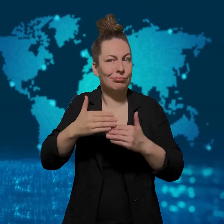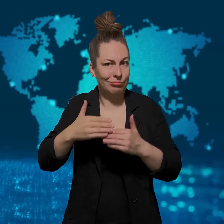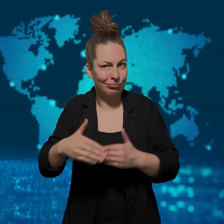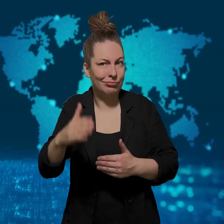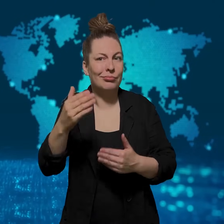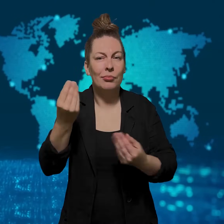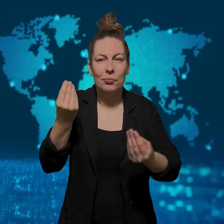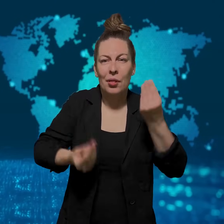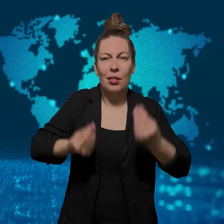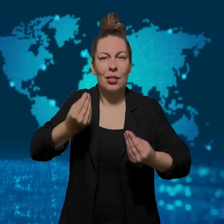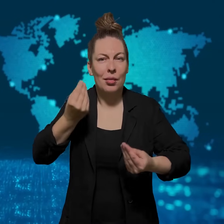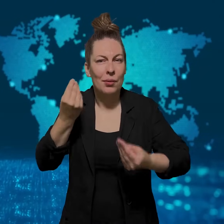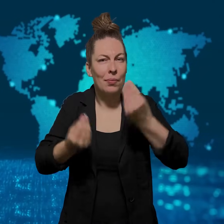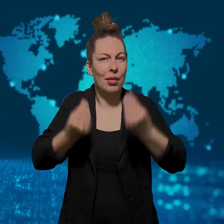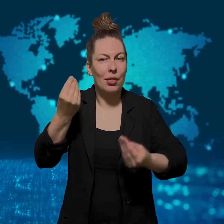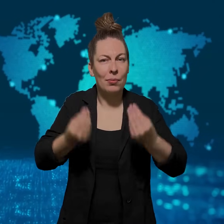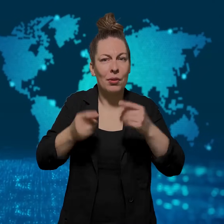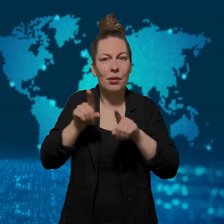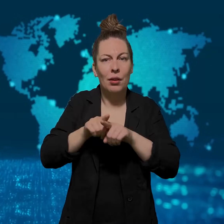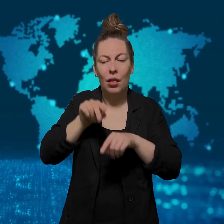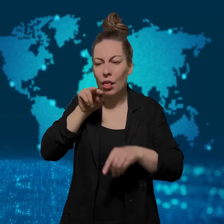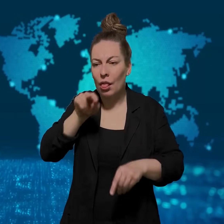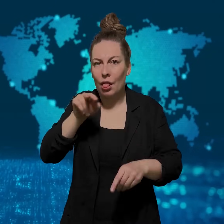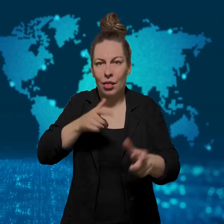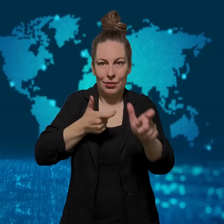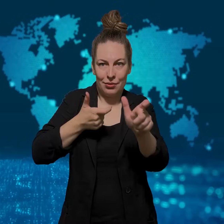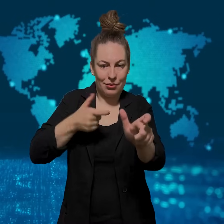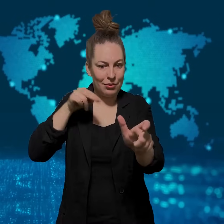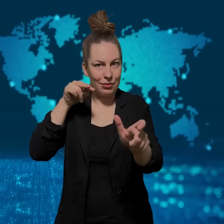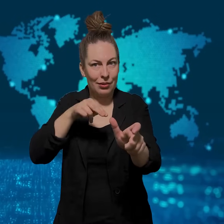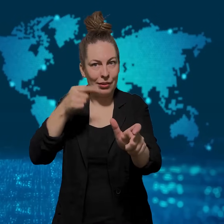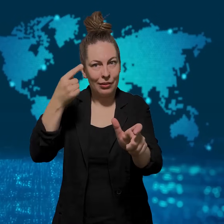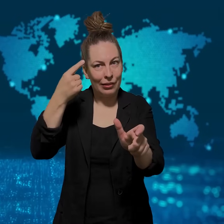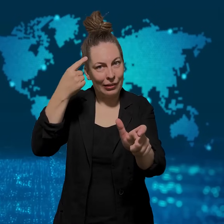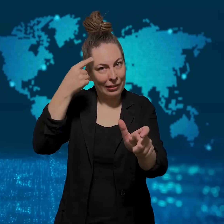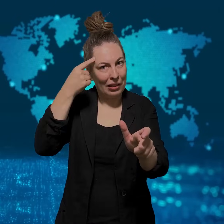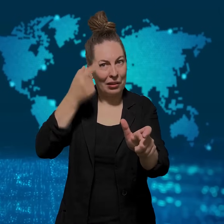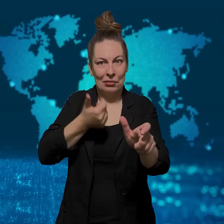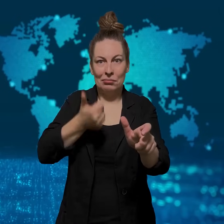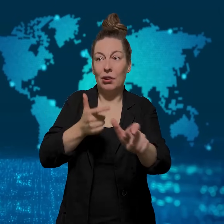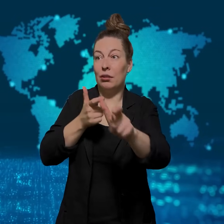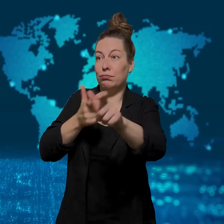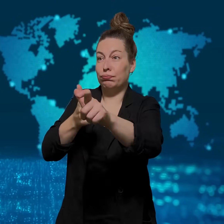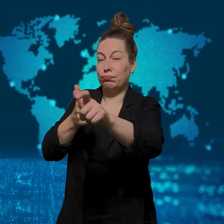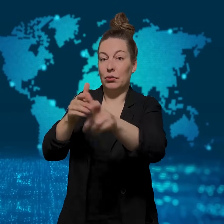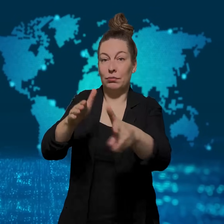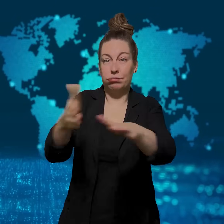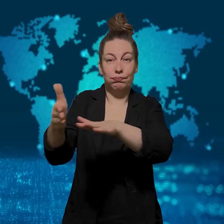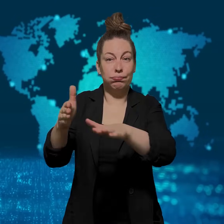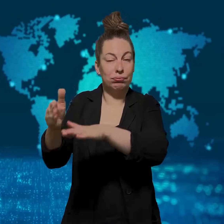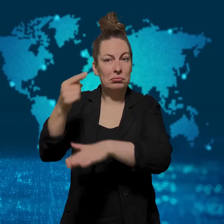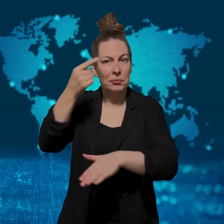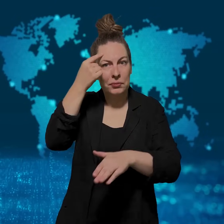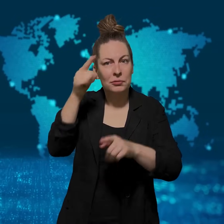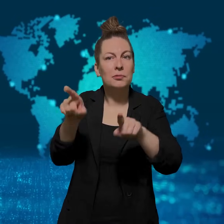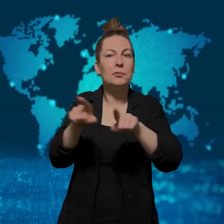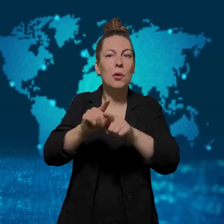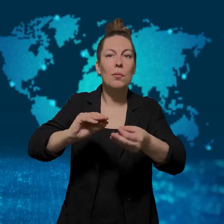The lawsuit says that Ramos played the game since he was 15 years old